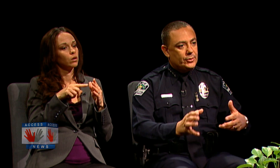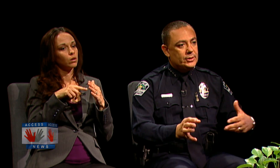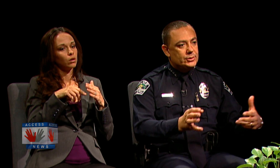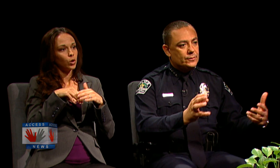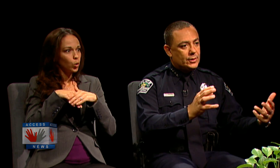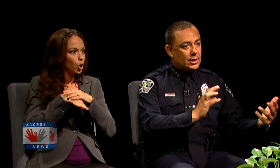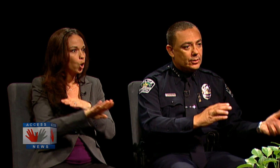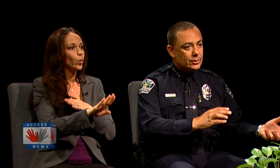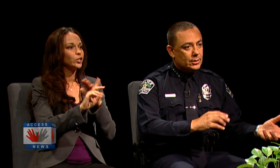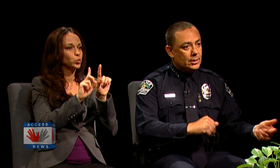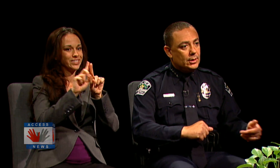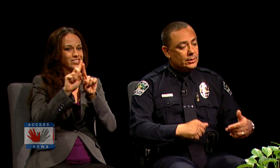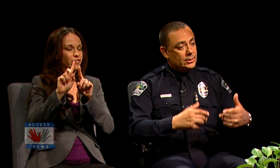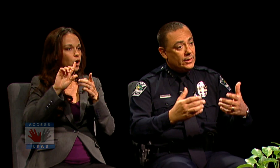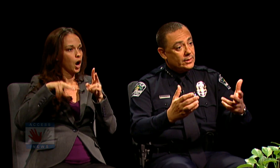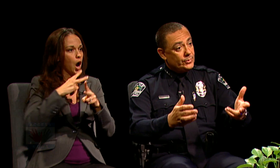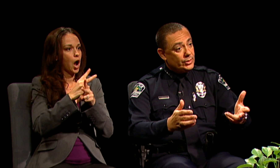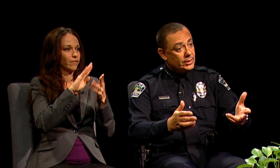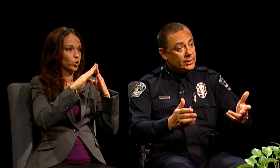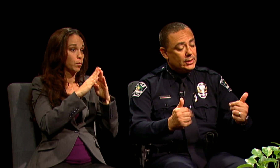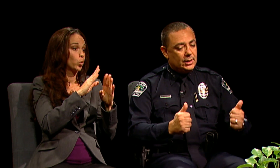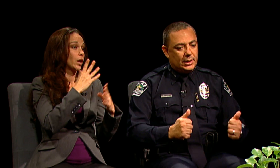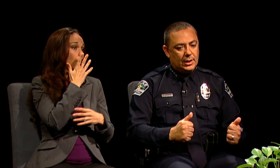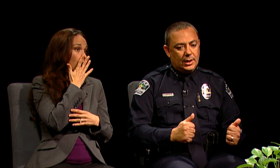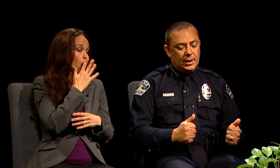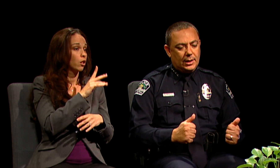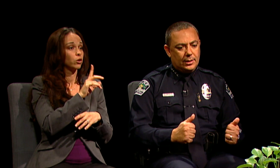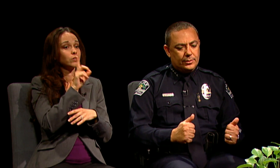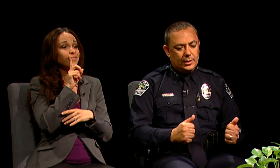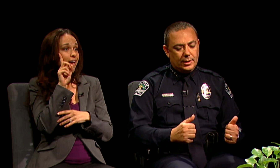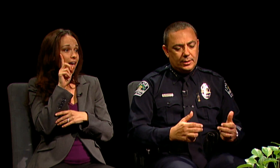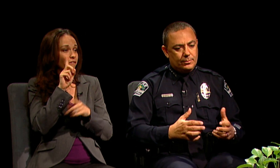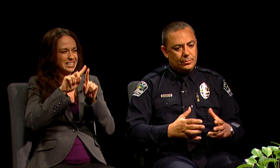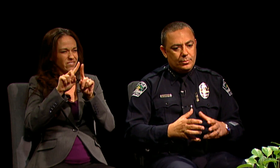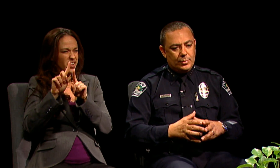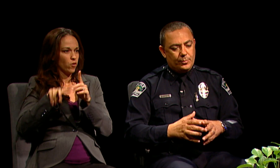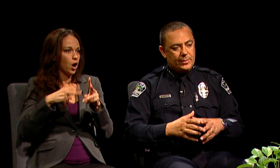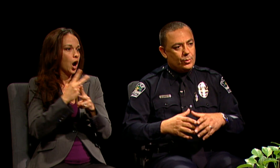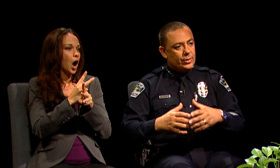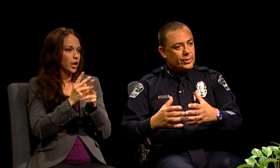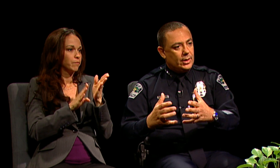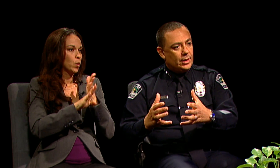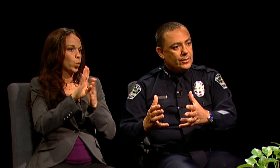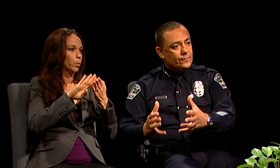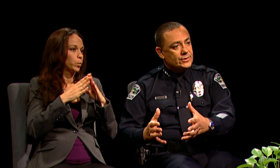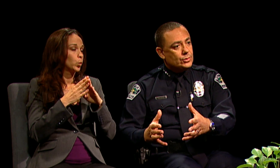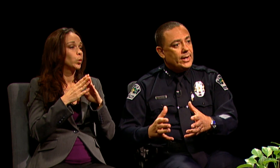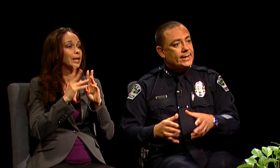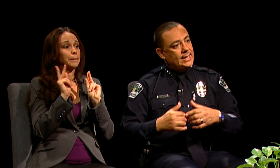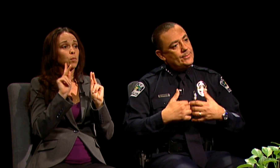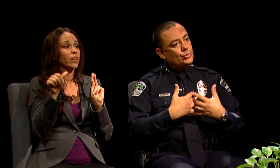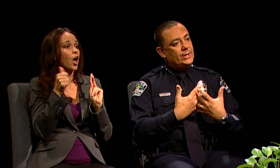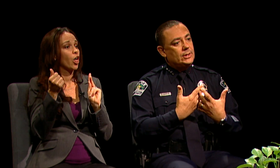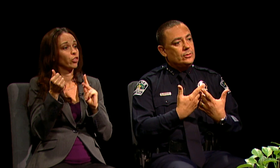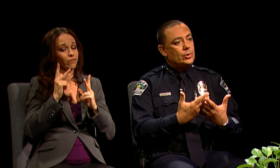COMMUNITIES WITH COLOR, THE DEAF COMMUNITY, PEOPLE WITH OTHER PHYSICAL HANDICAPS SO THEY CAN LEARN